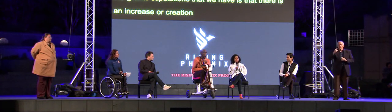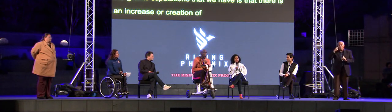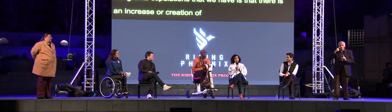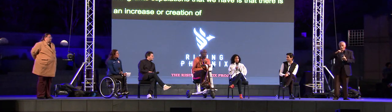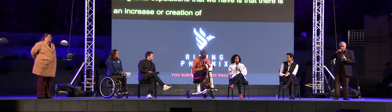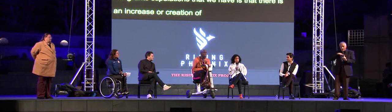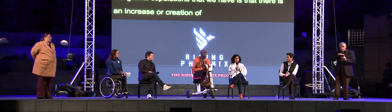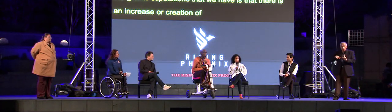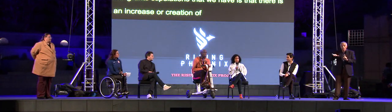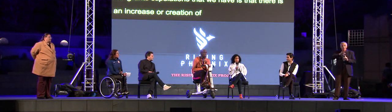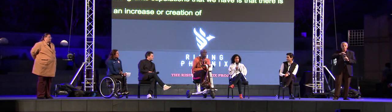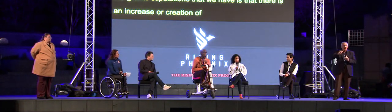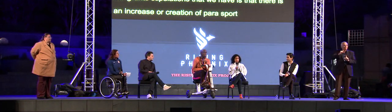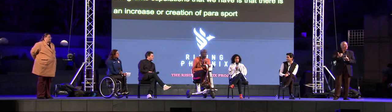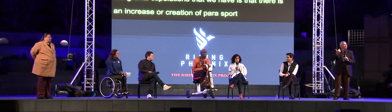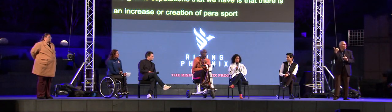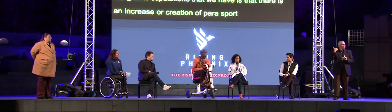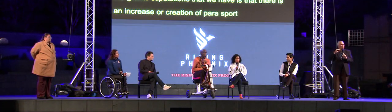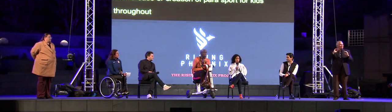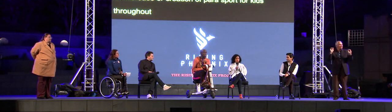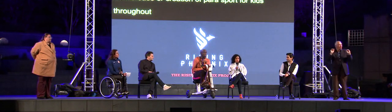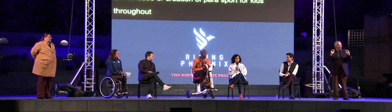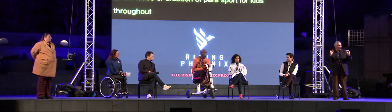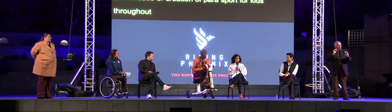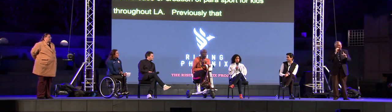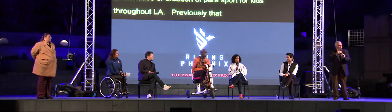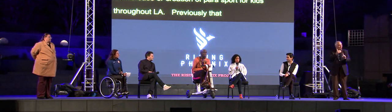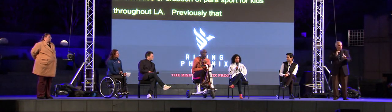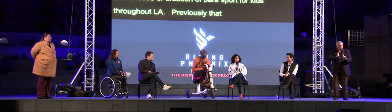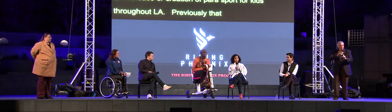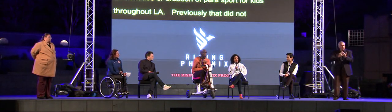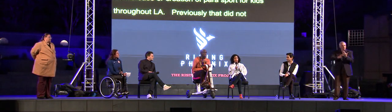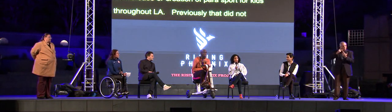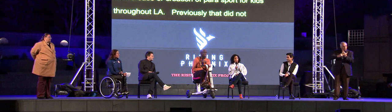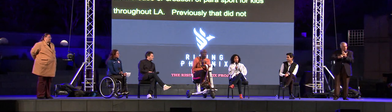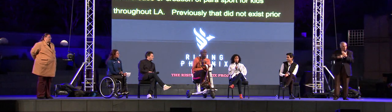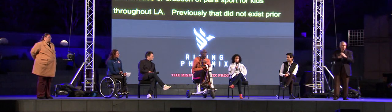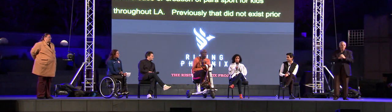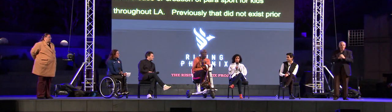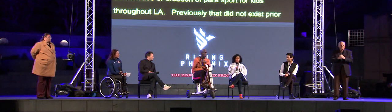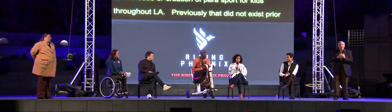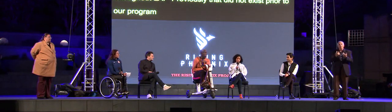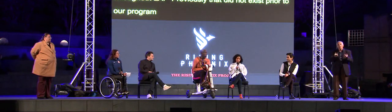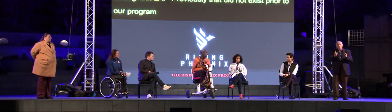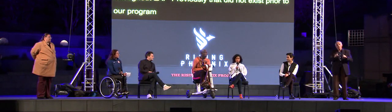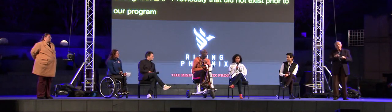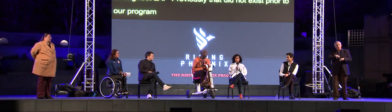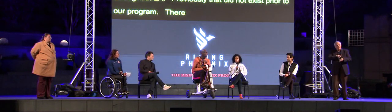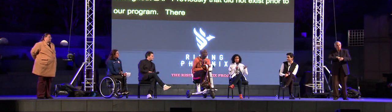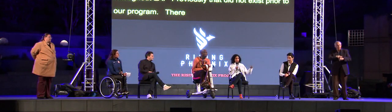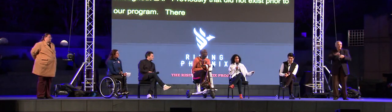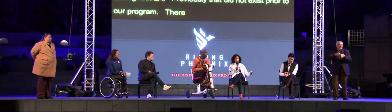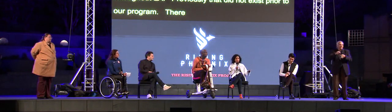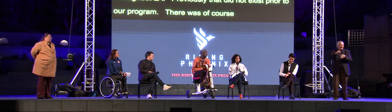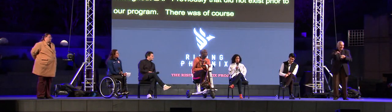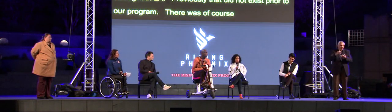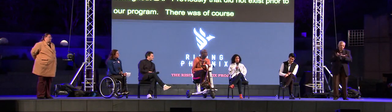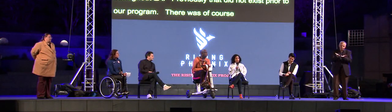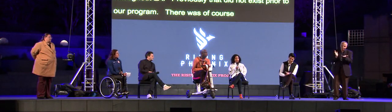because previously, that did not exist, prior to our program. There was, of course, a delay, as we all had with COVID.